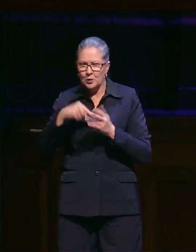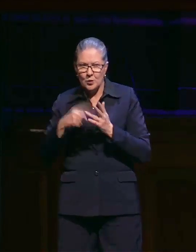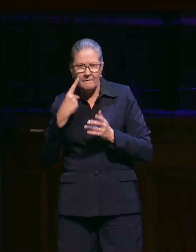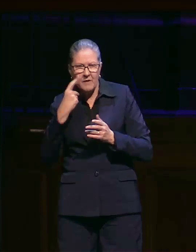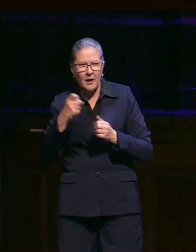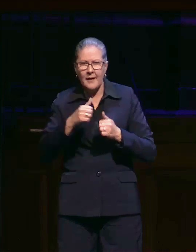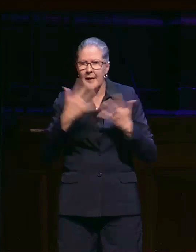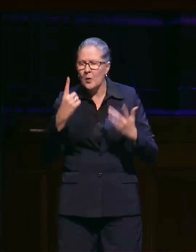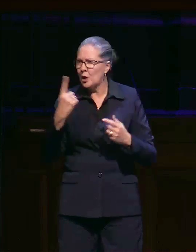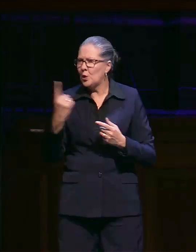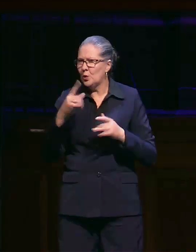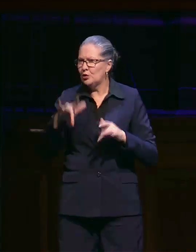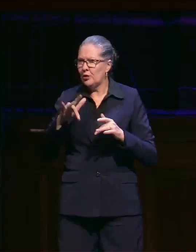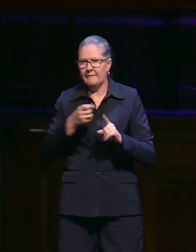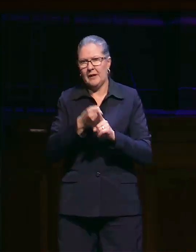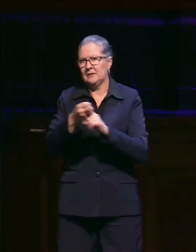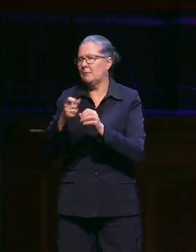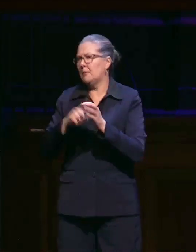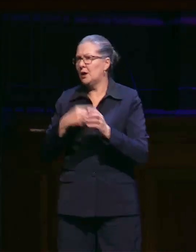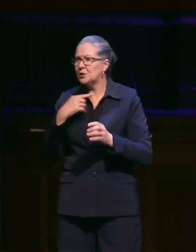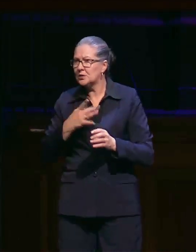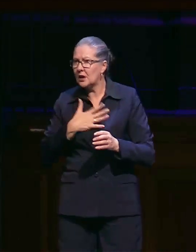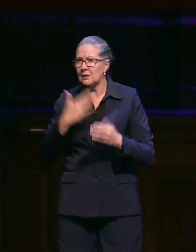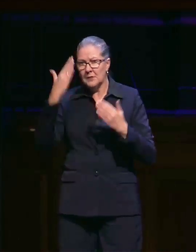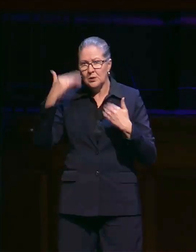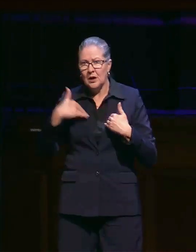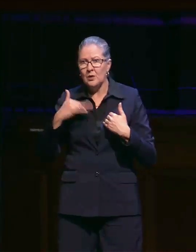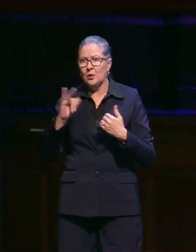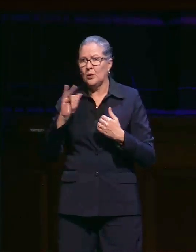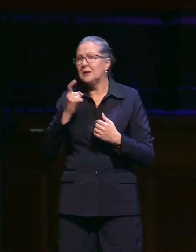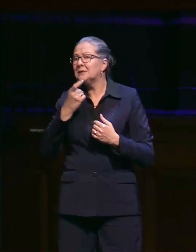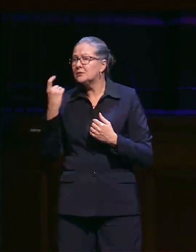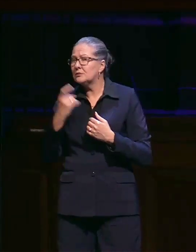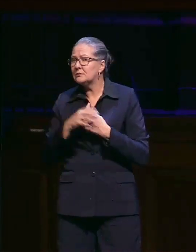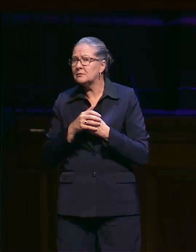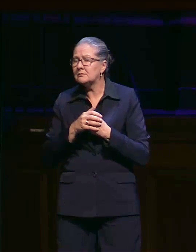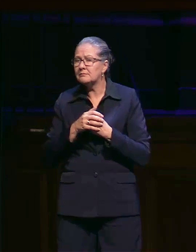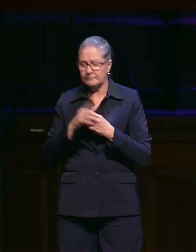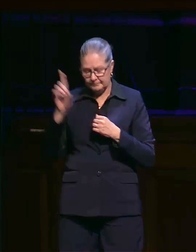suicide mental health or addiction issues as it stands our mental health